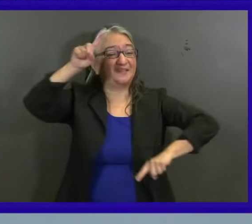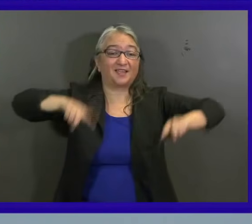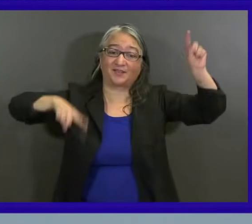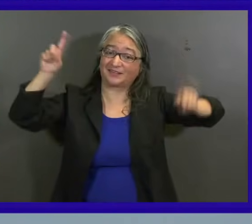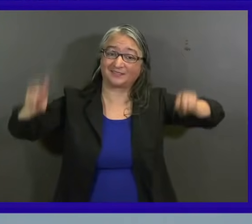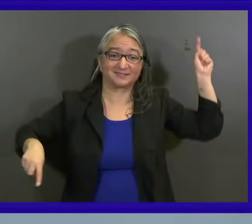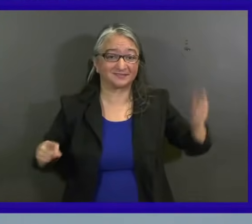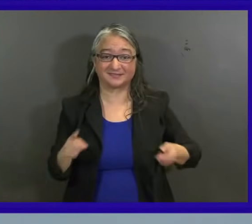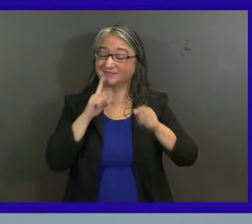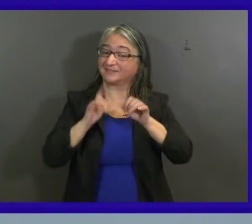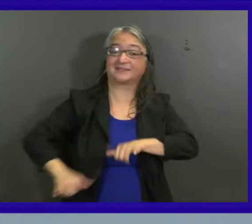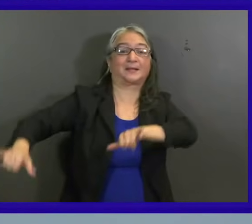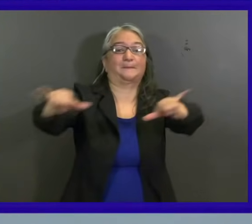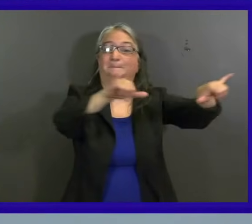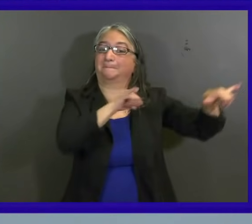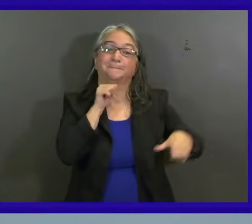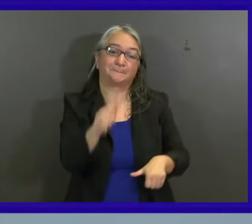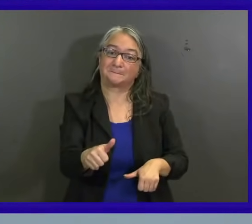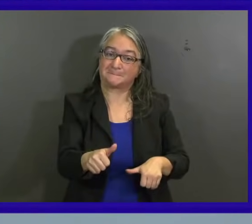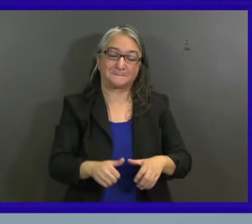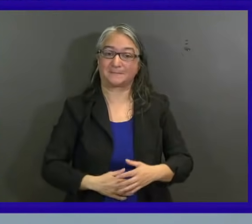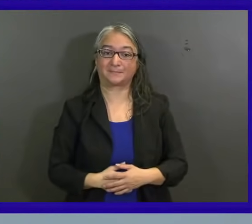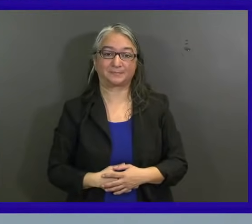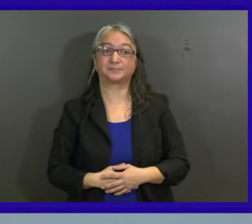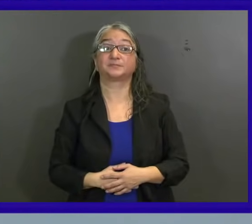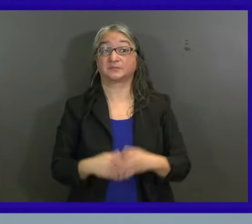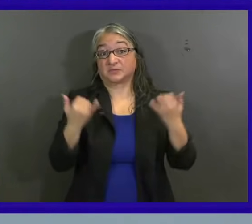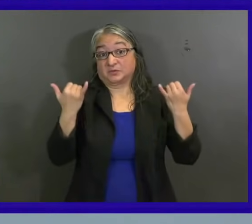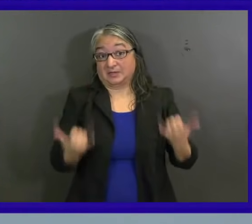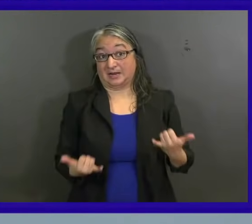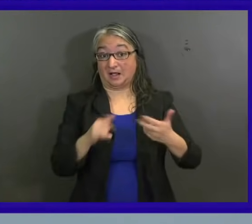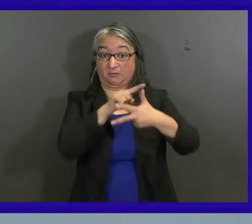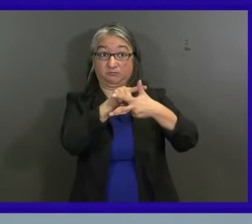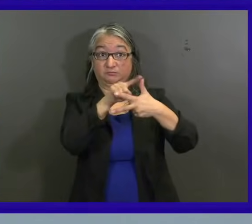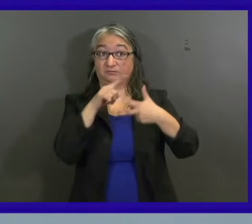so while being fully immunized provides excellent protection it doesn't mean that every single